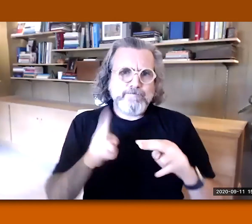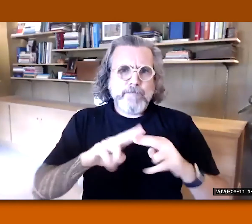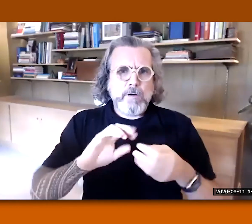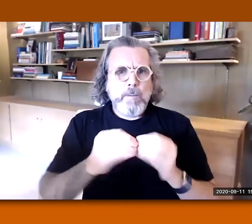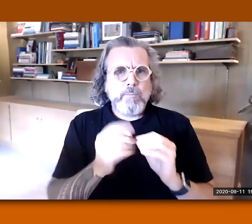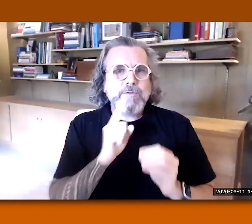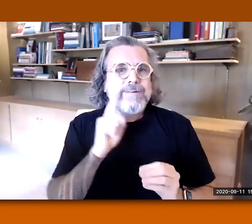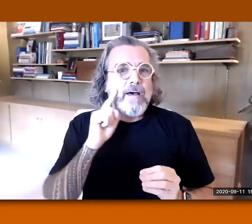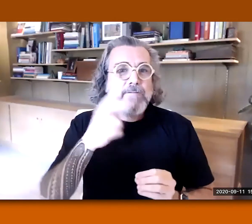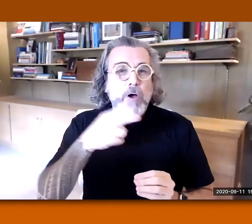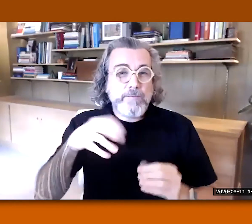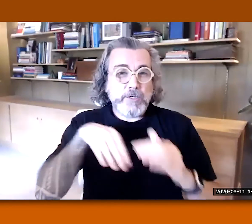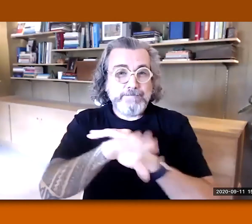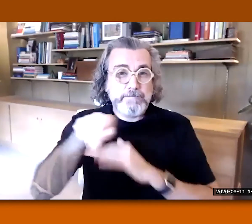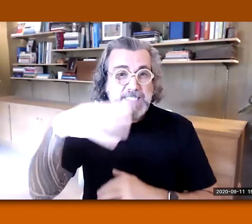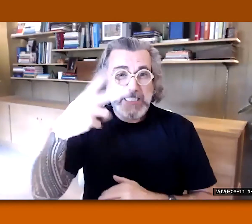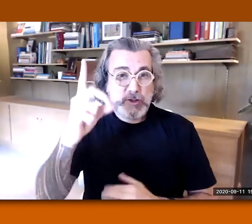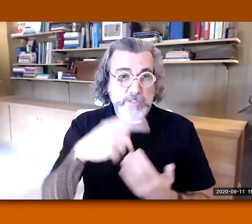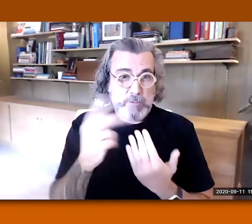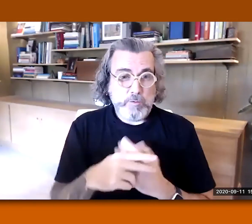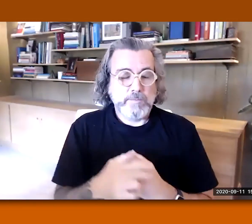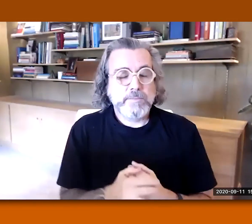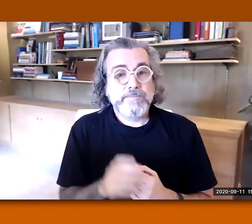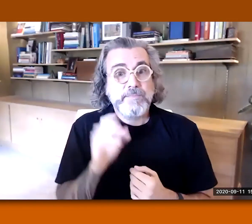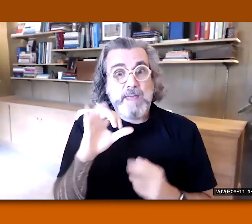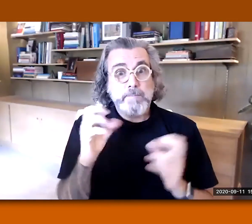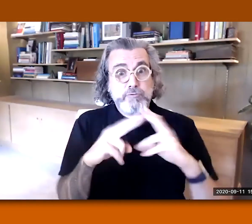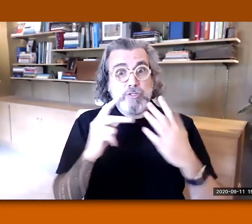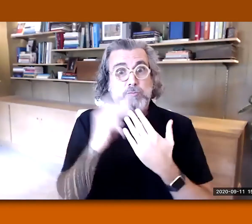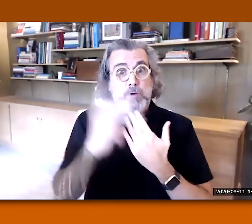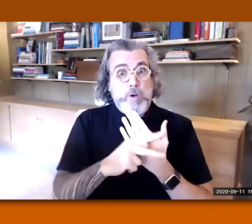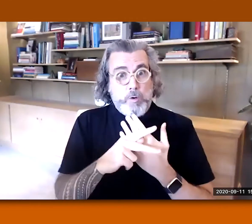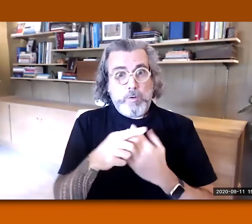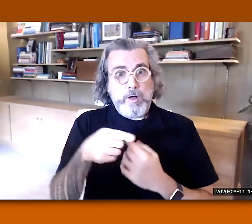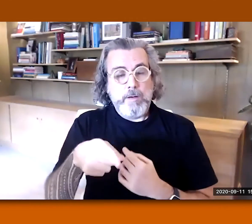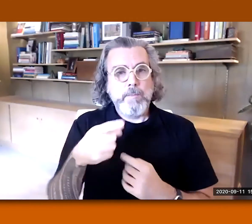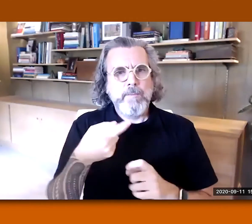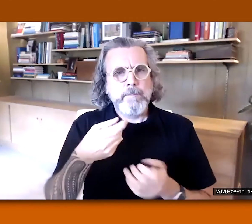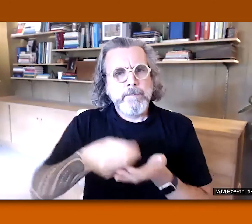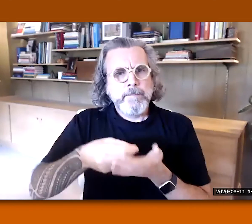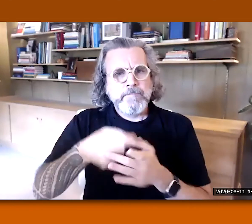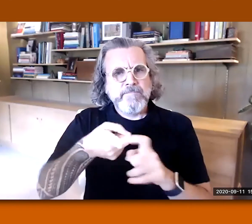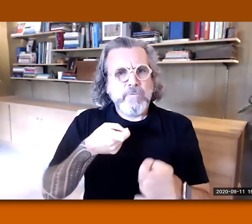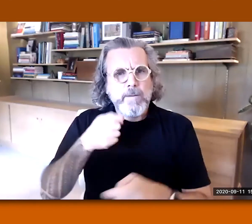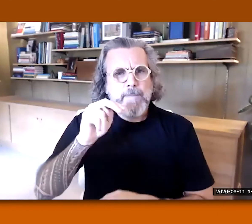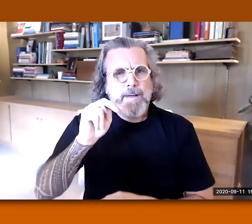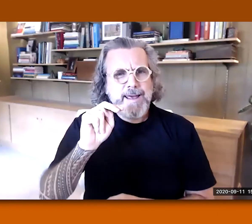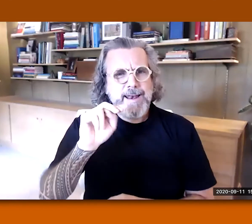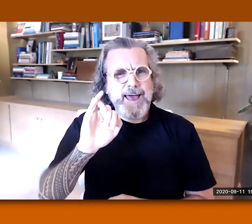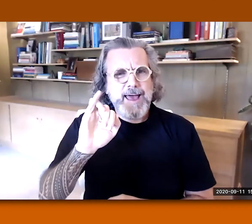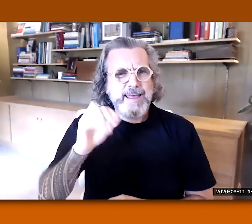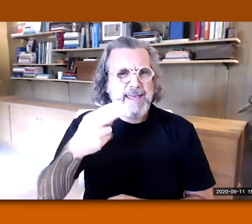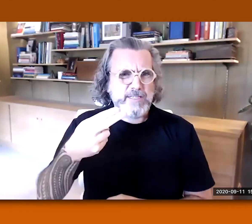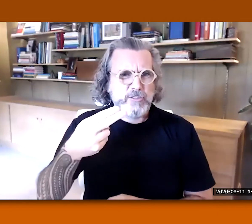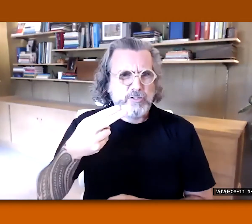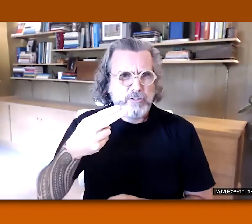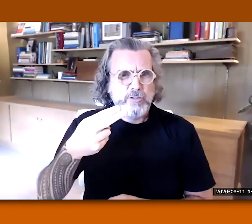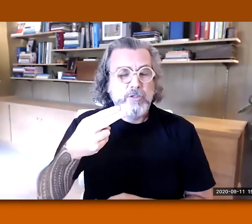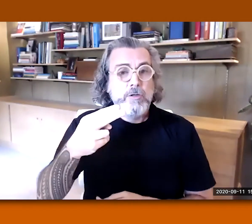It's a training program to increase the number of Deaf and hard-of-hearing students going into Ph.D. programs. The Bridges program is funded